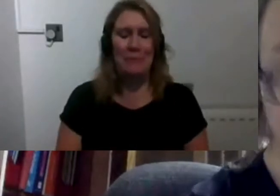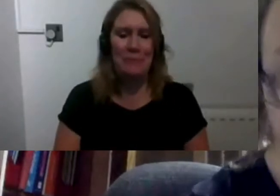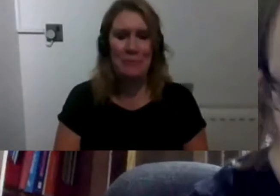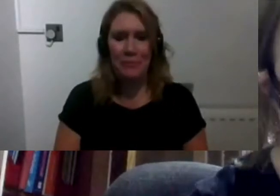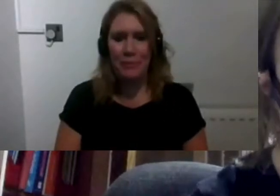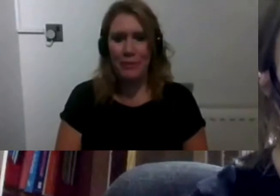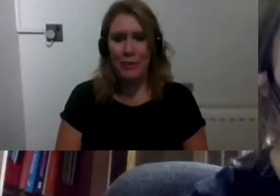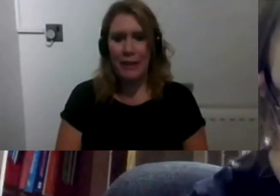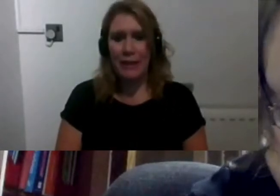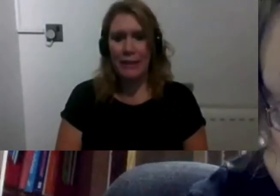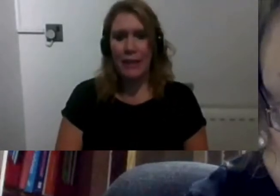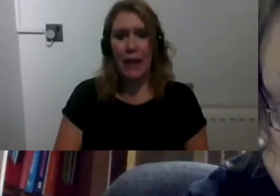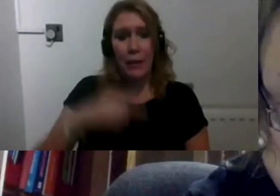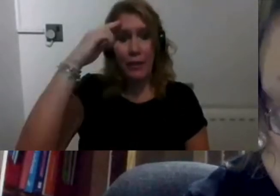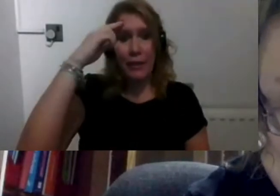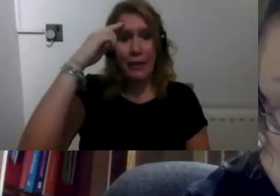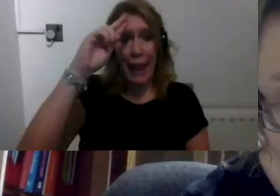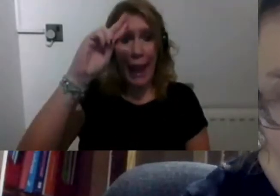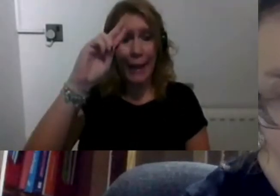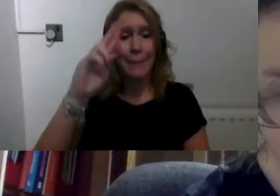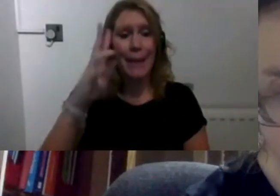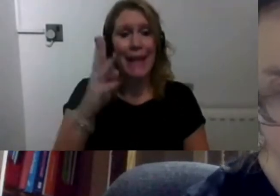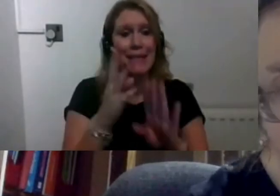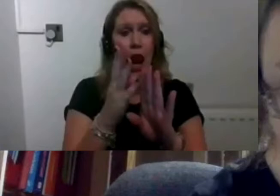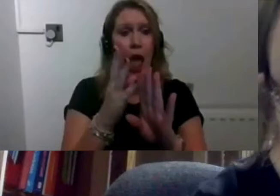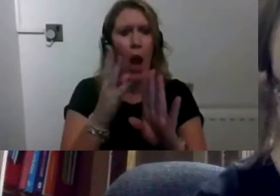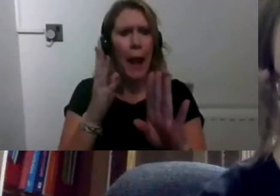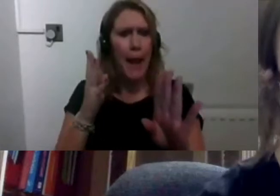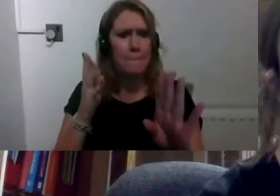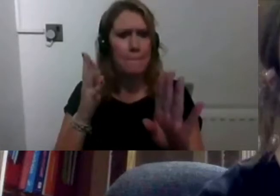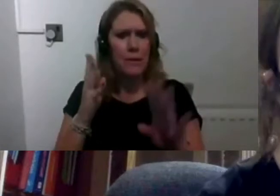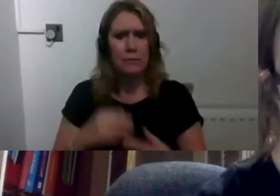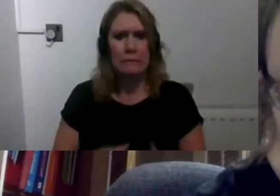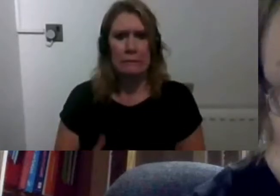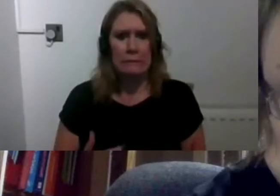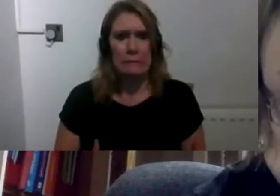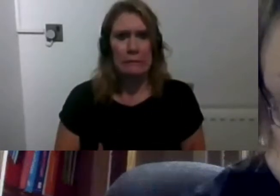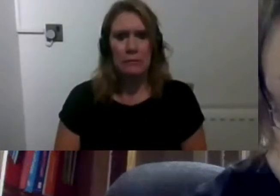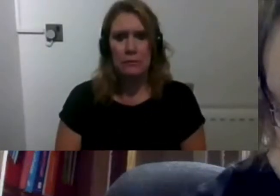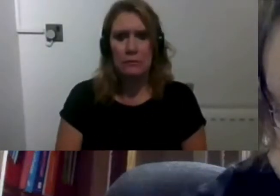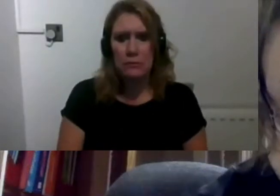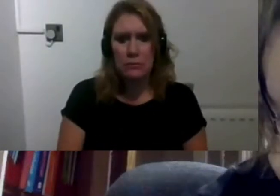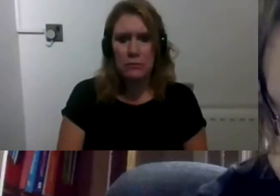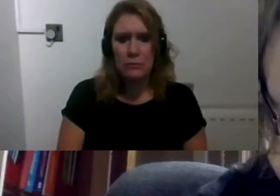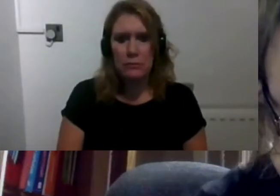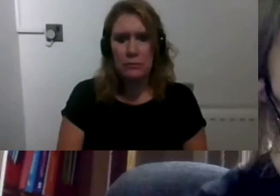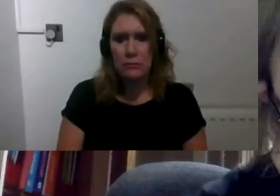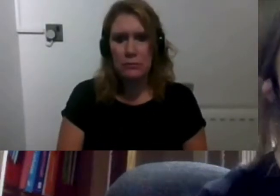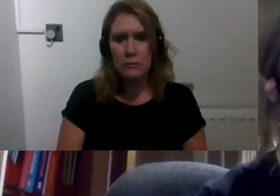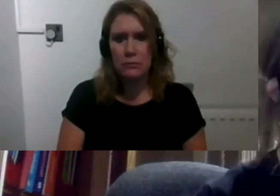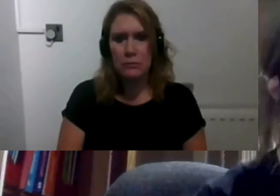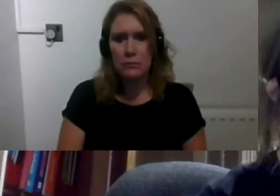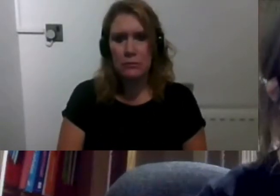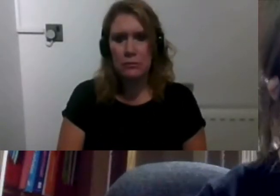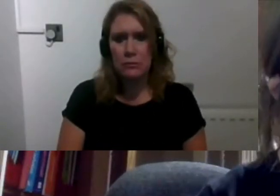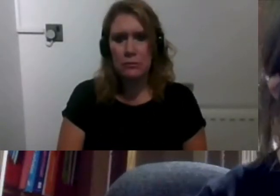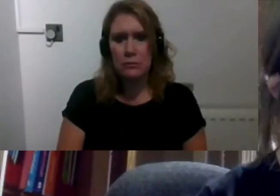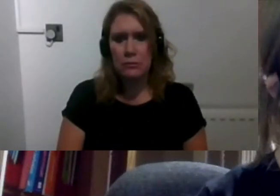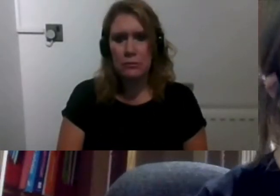film the other night.